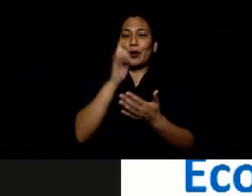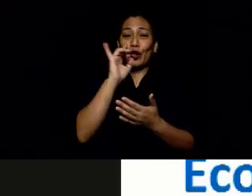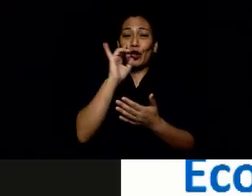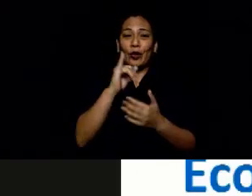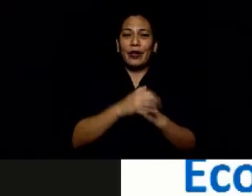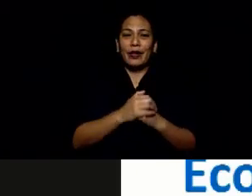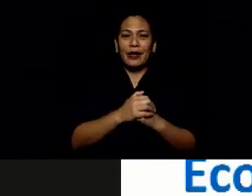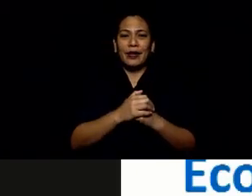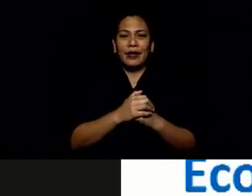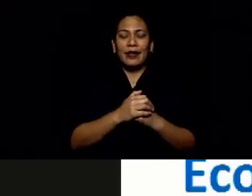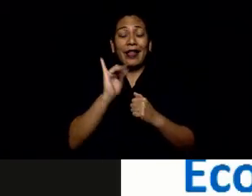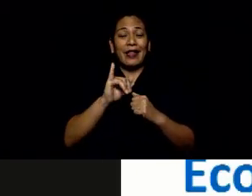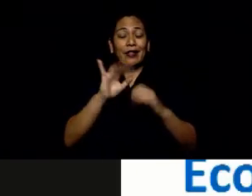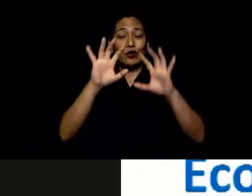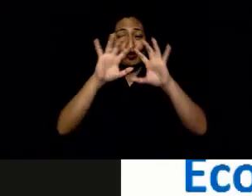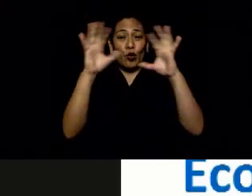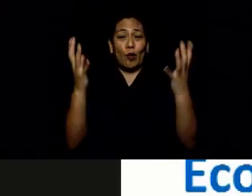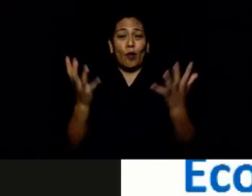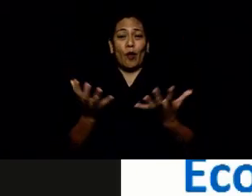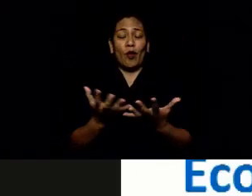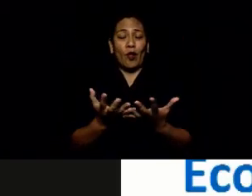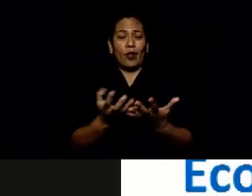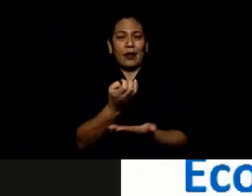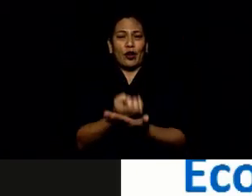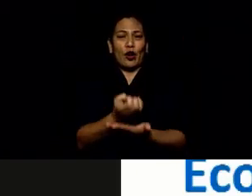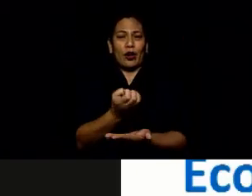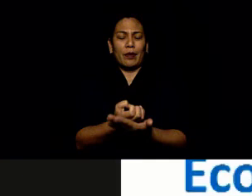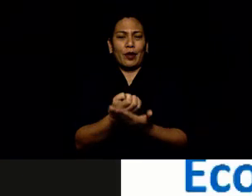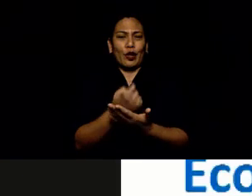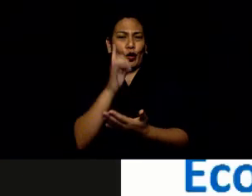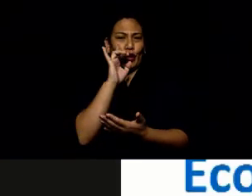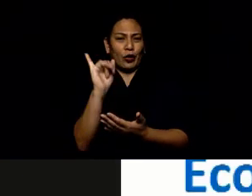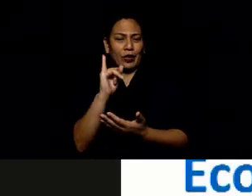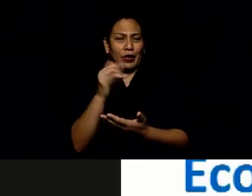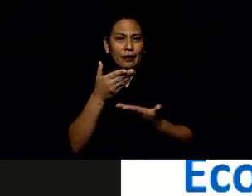This is the global economy. Just grows.